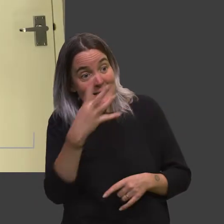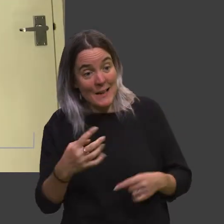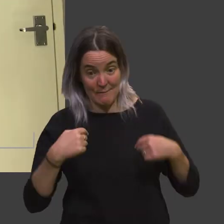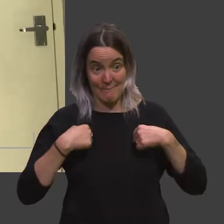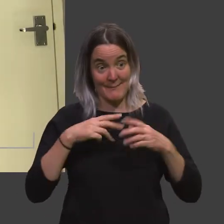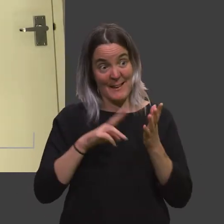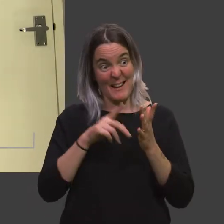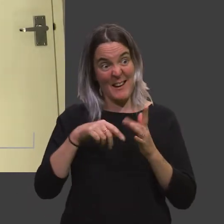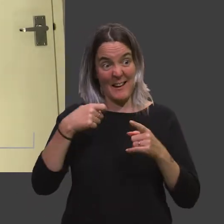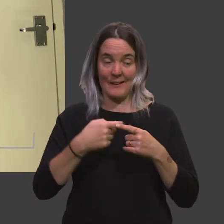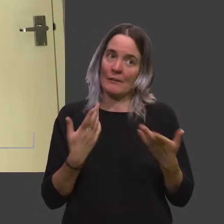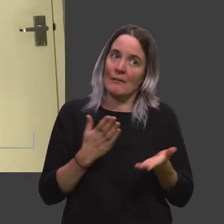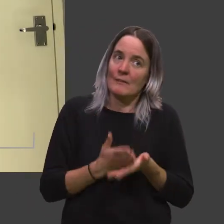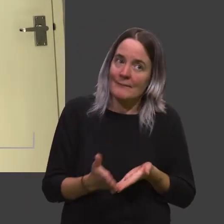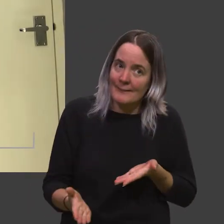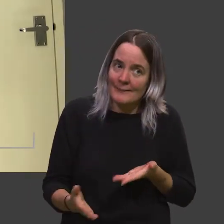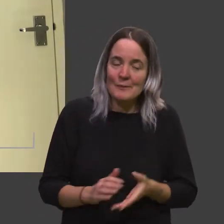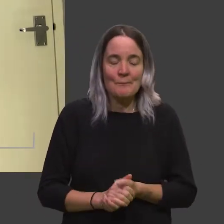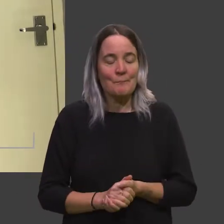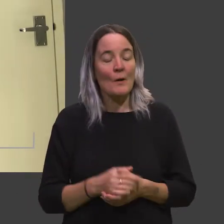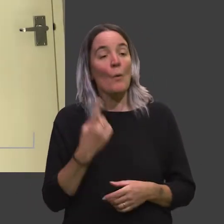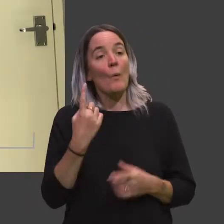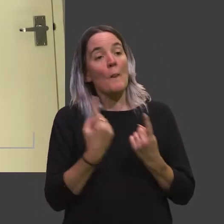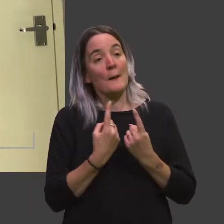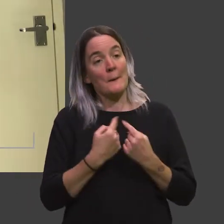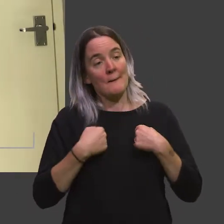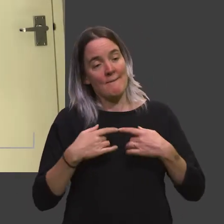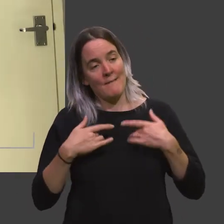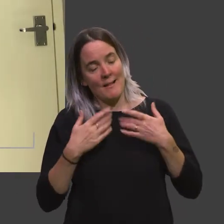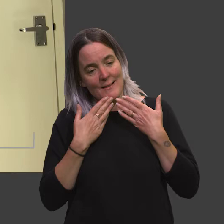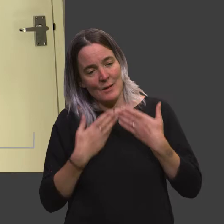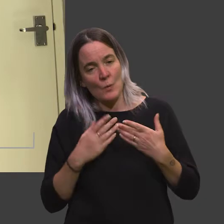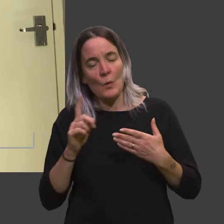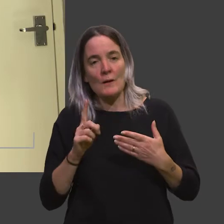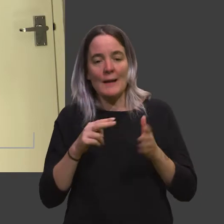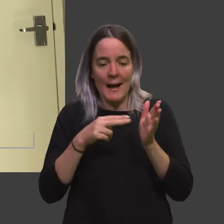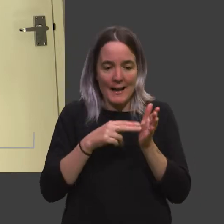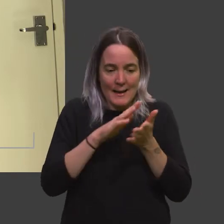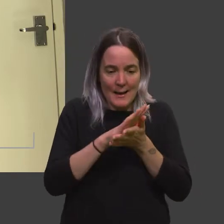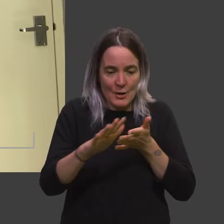Something I feel grateful for is the NHSssss -